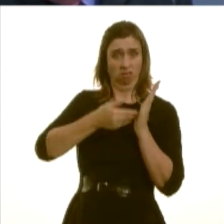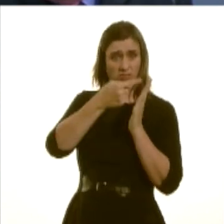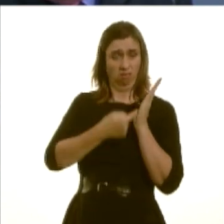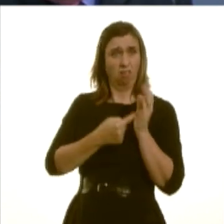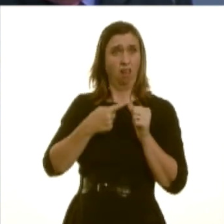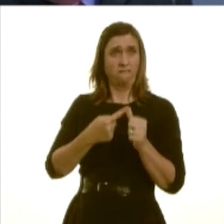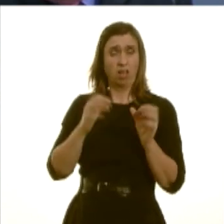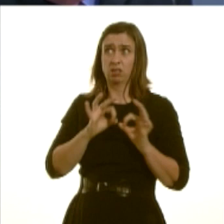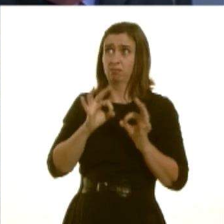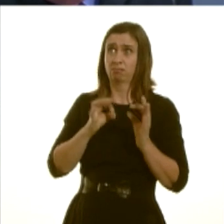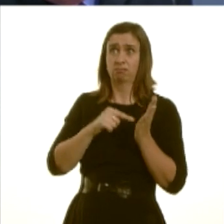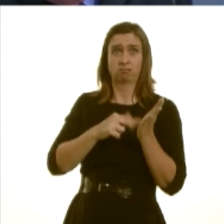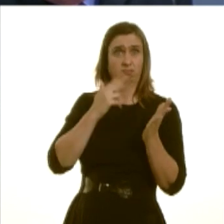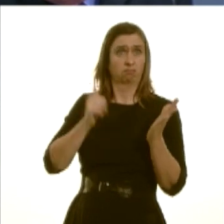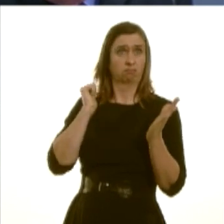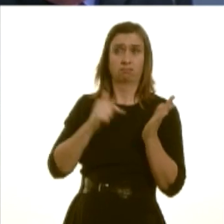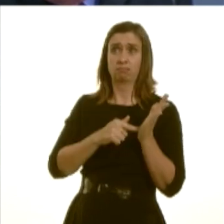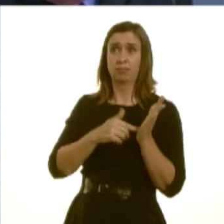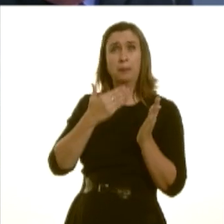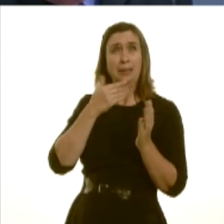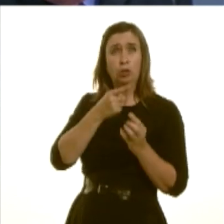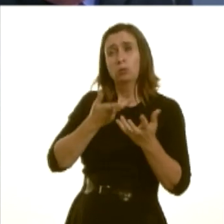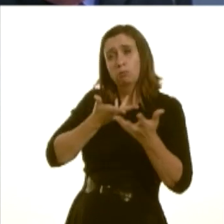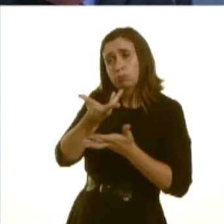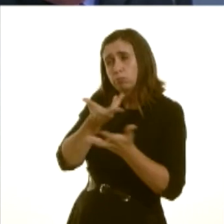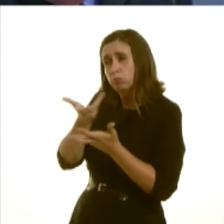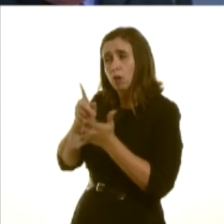Welsh Government to enter into discussions with local authorities and the Royal British